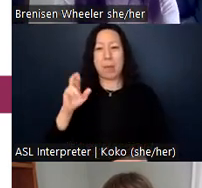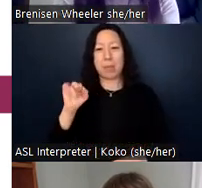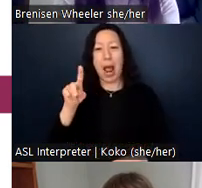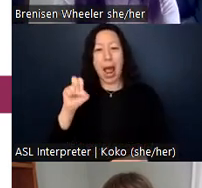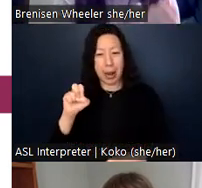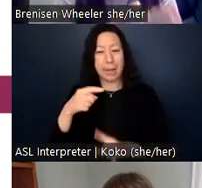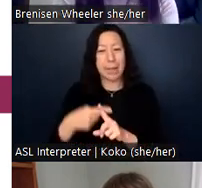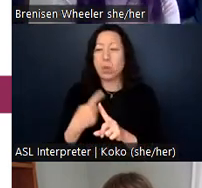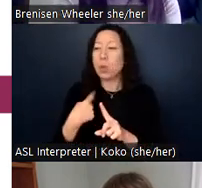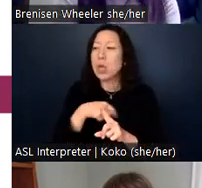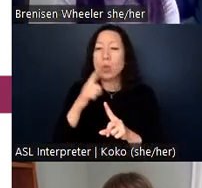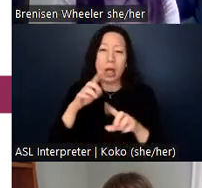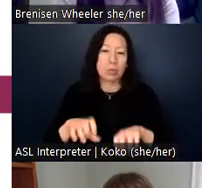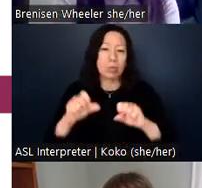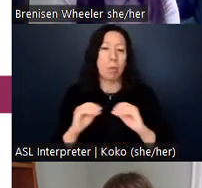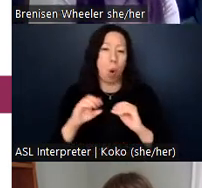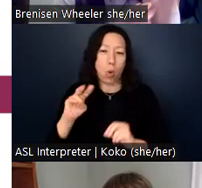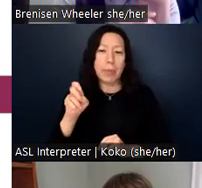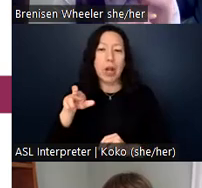domestic balance with technology, I 2 s plus community.